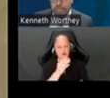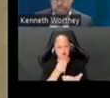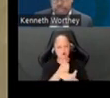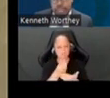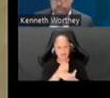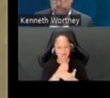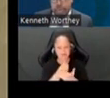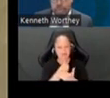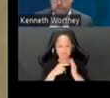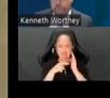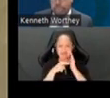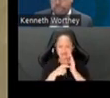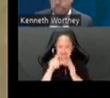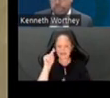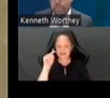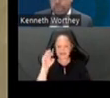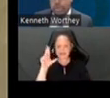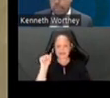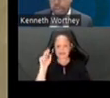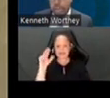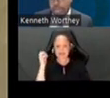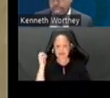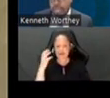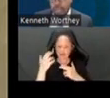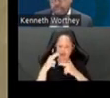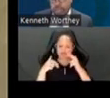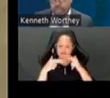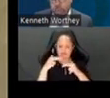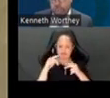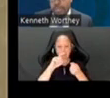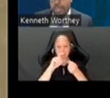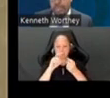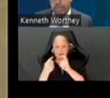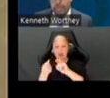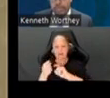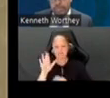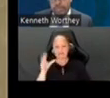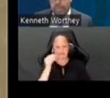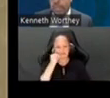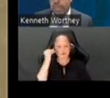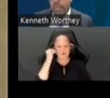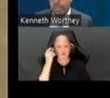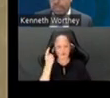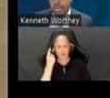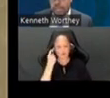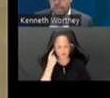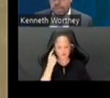such as Terrence who wants to build modifications to his home because of the recent diagnosis